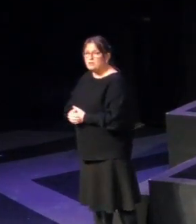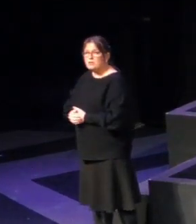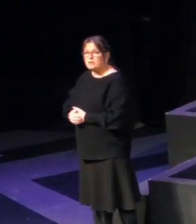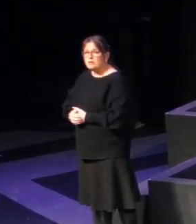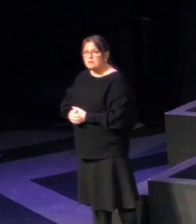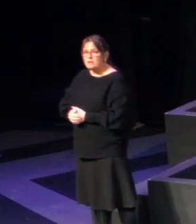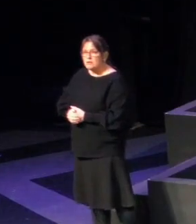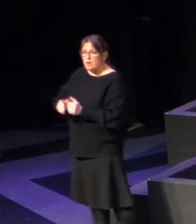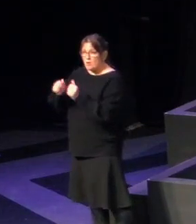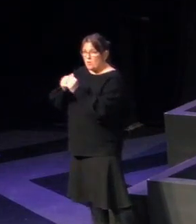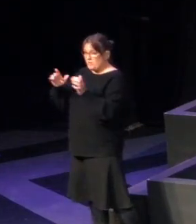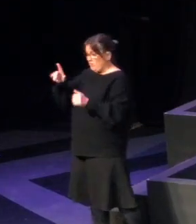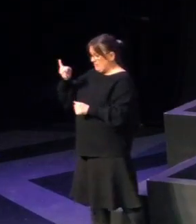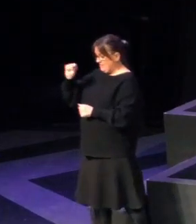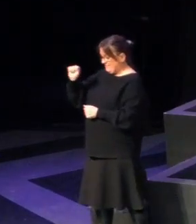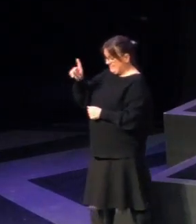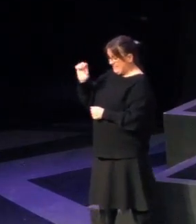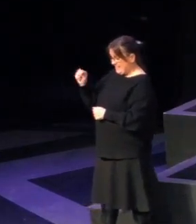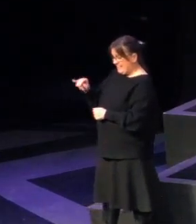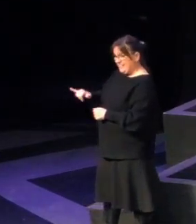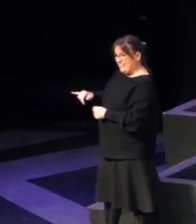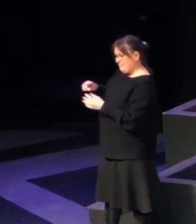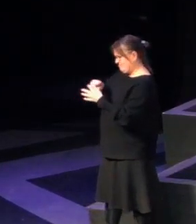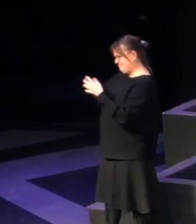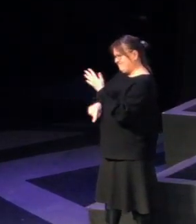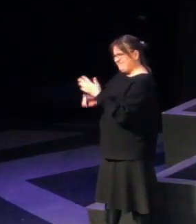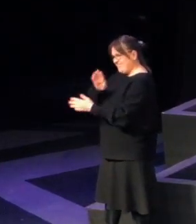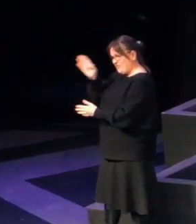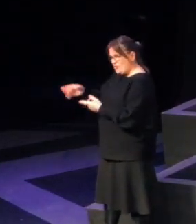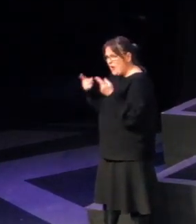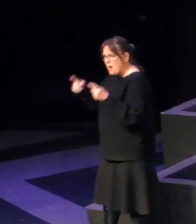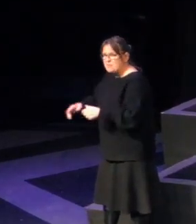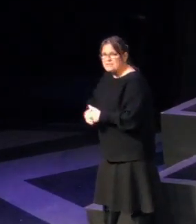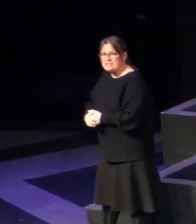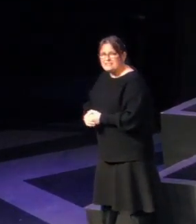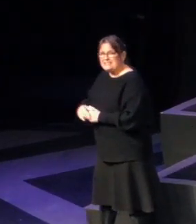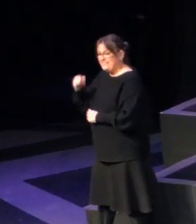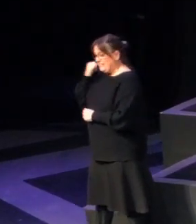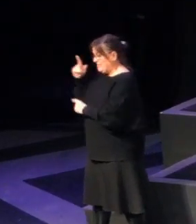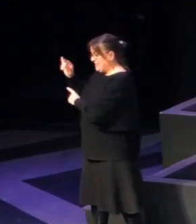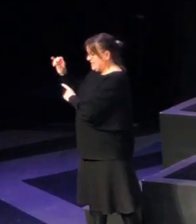Had Lisa Denny not been my champion, had Lisa Denny not saved my life.